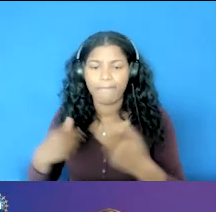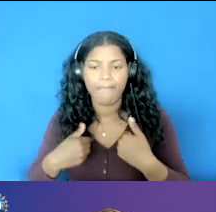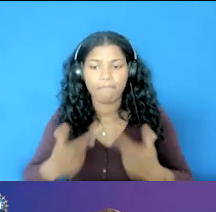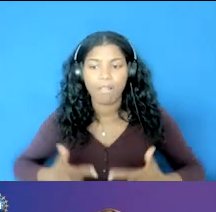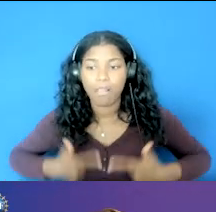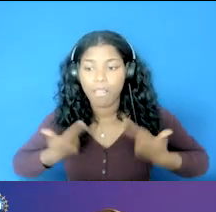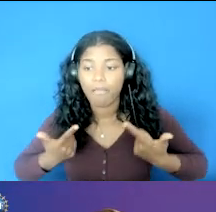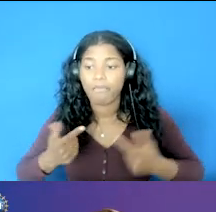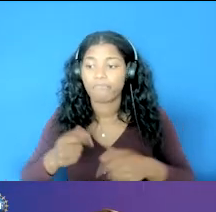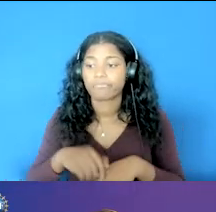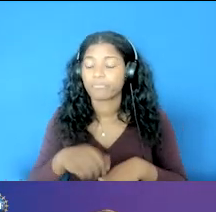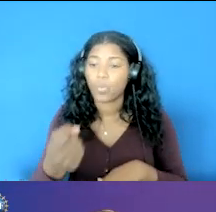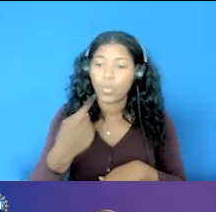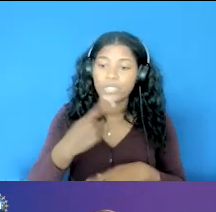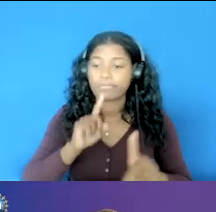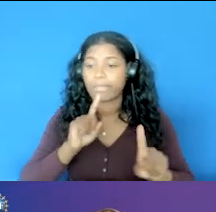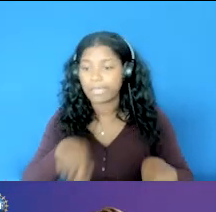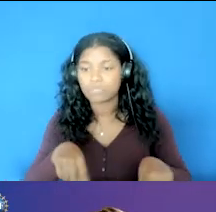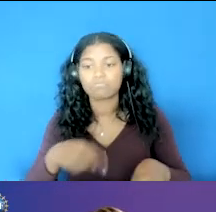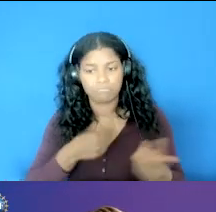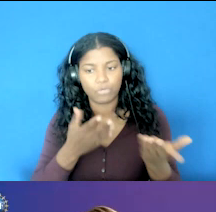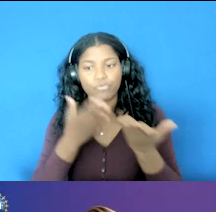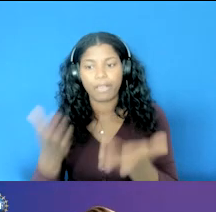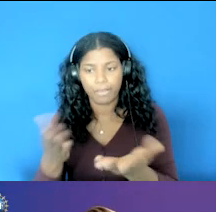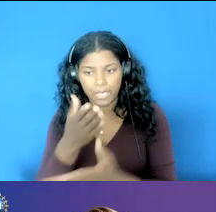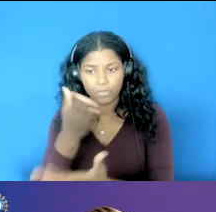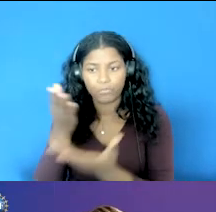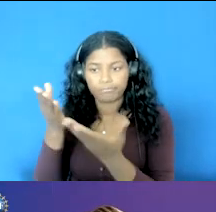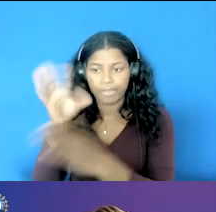These are great and I highly recommend that you tune into a few of them.